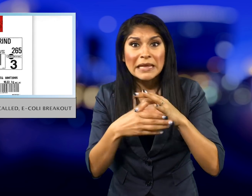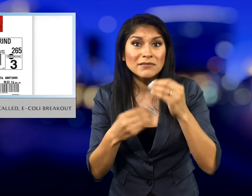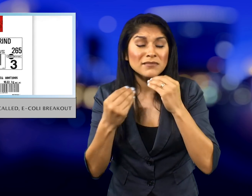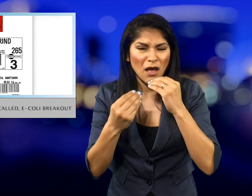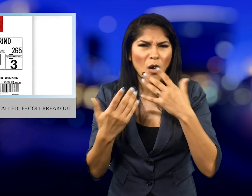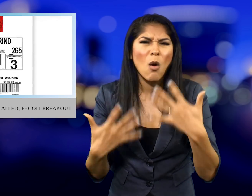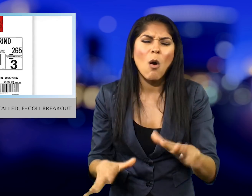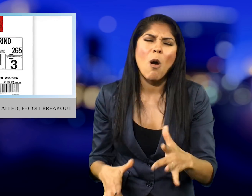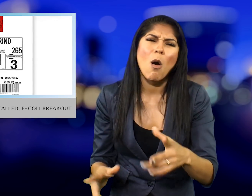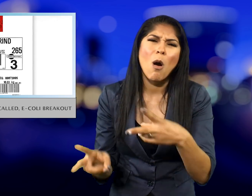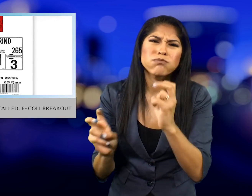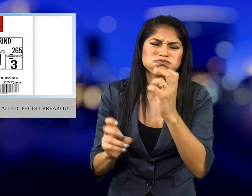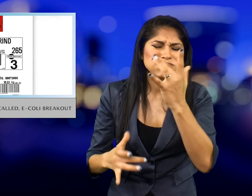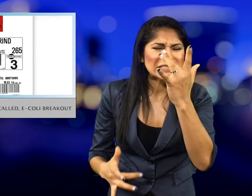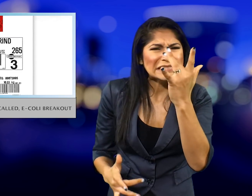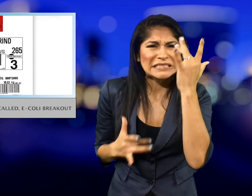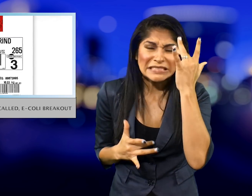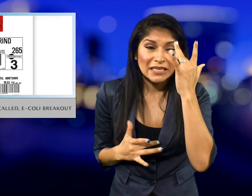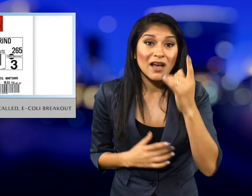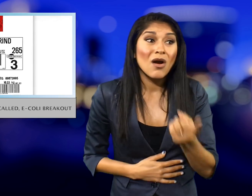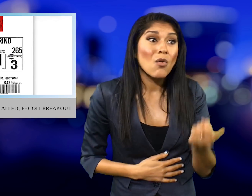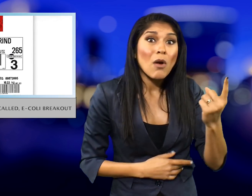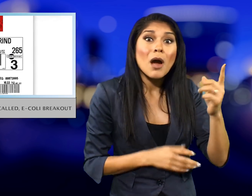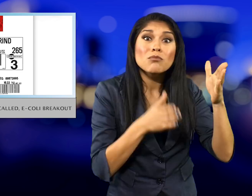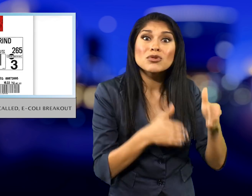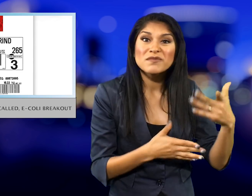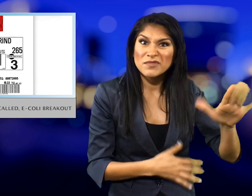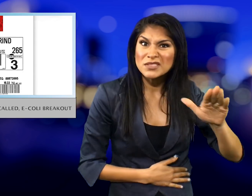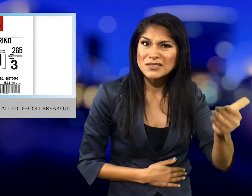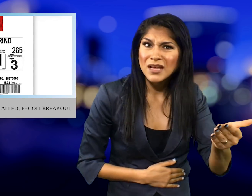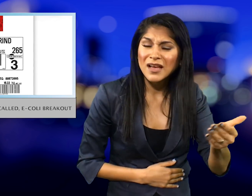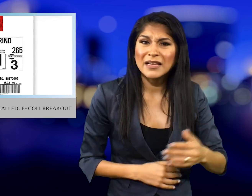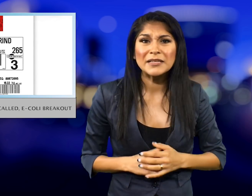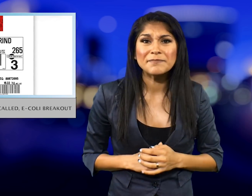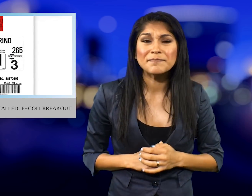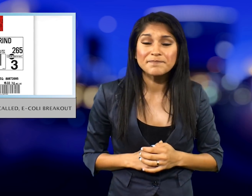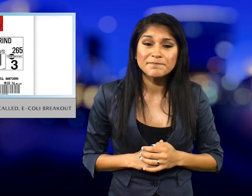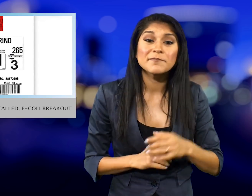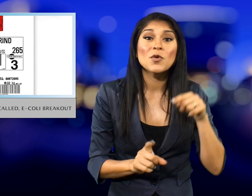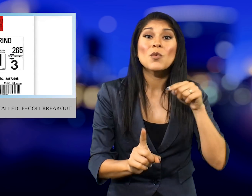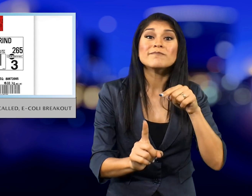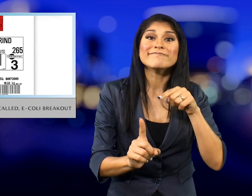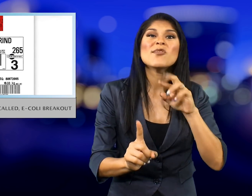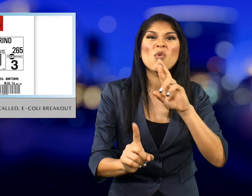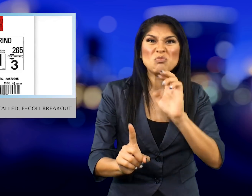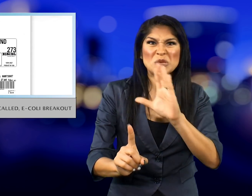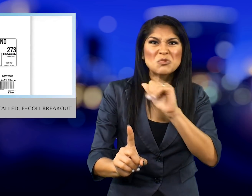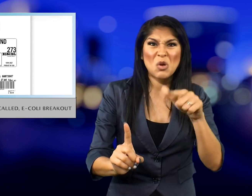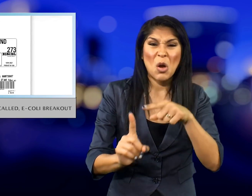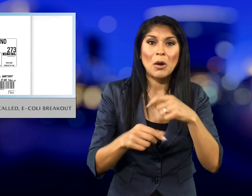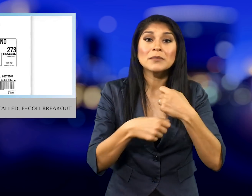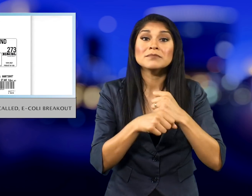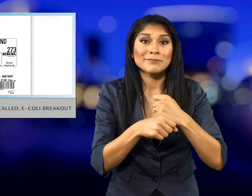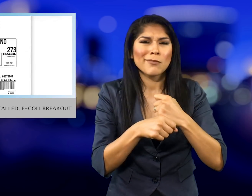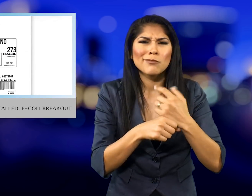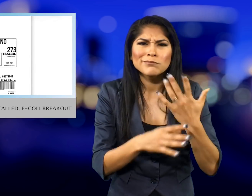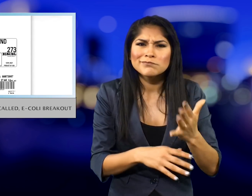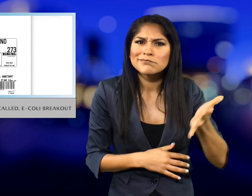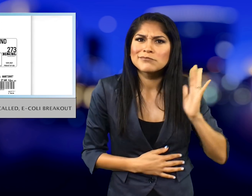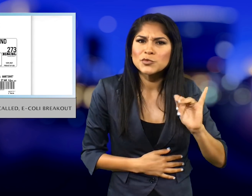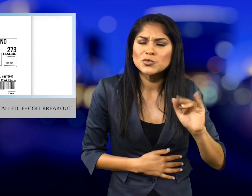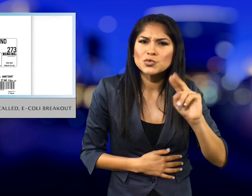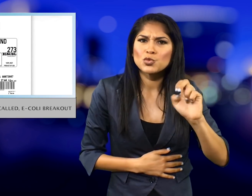The recall meat was produced June 21 and distributed nationwide.